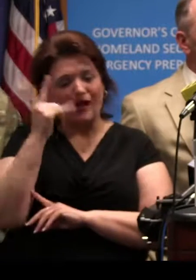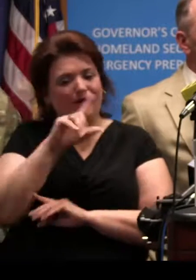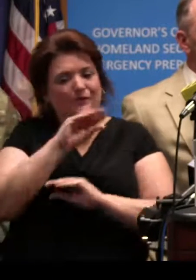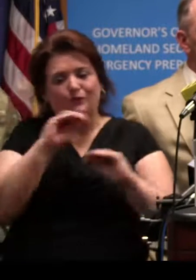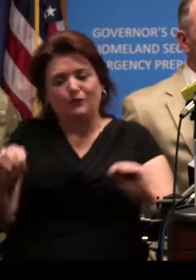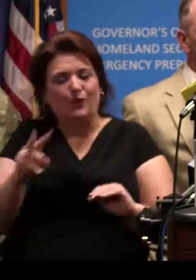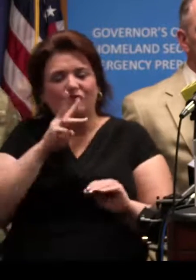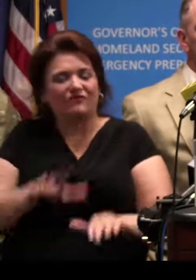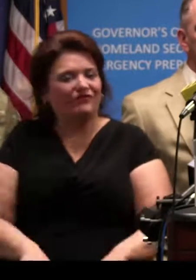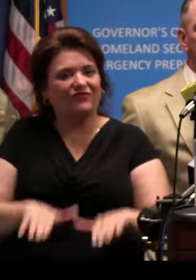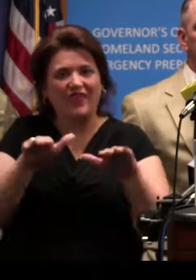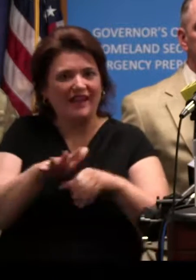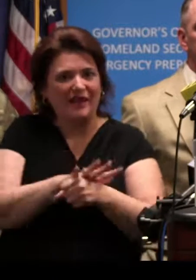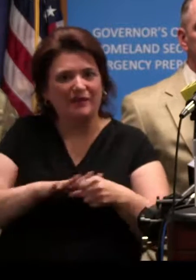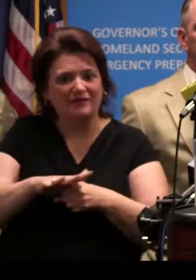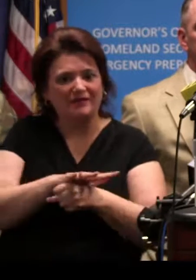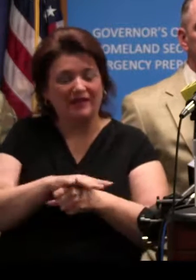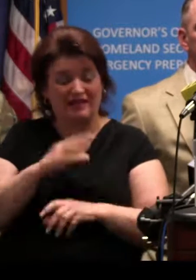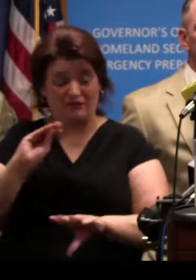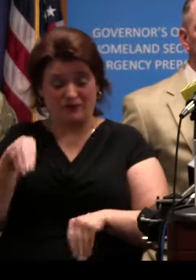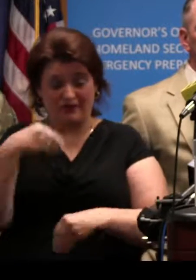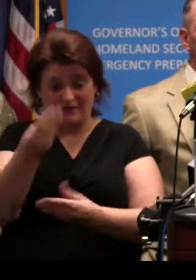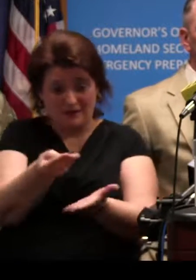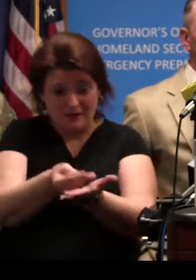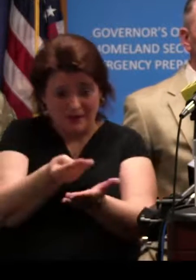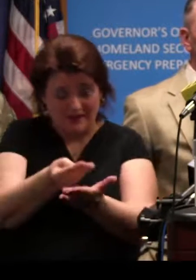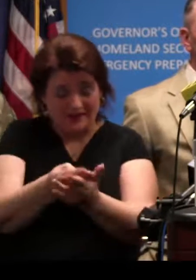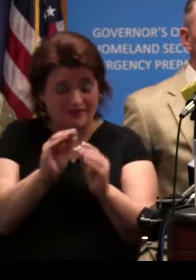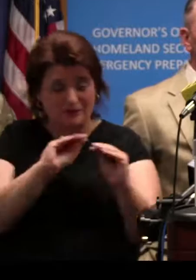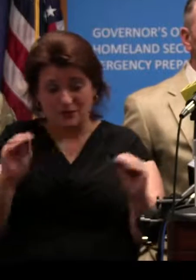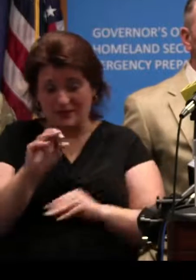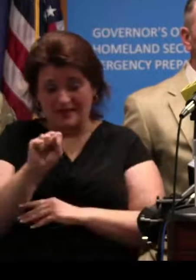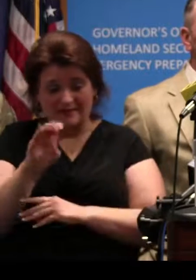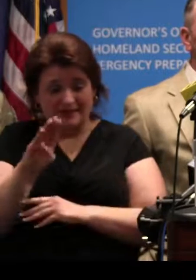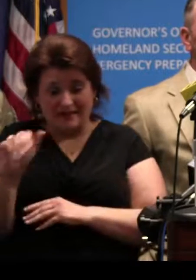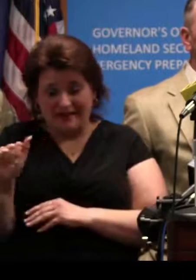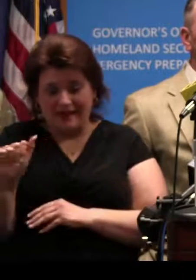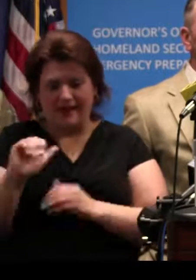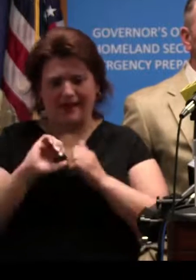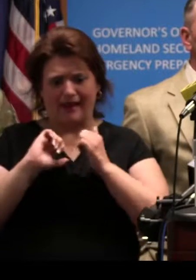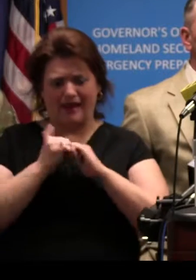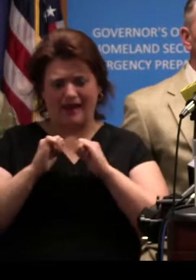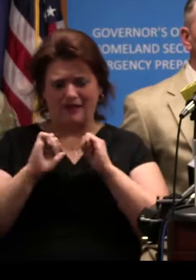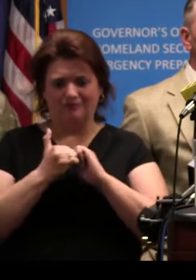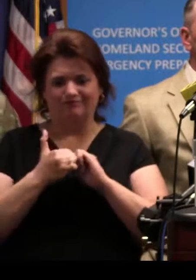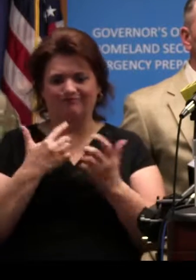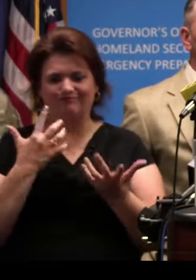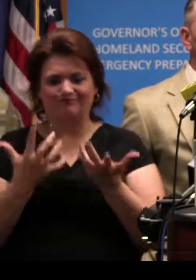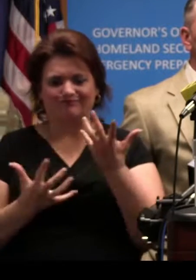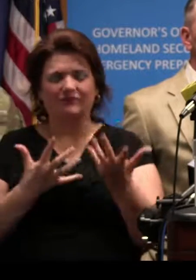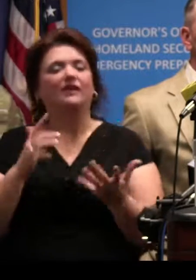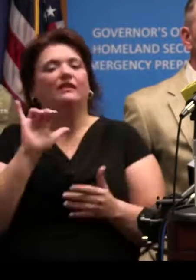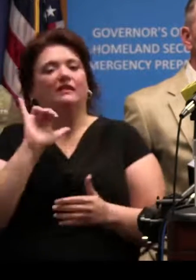grants won't necessarily make a whole new didn't get an SBA long they're gonna have trouble getting back and that's part of what we want to do is partner